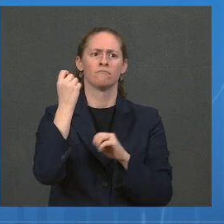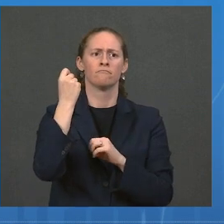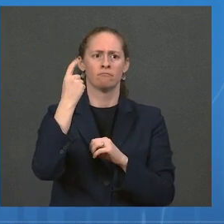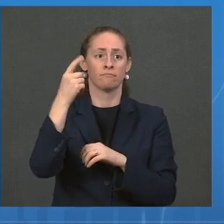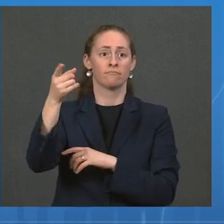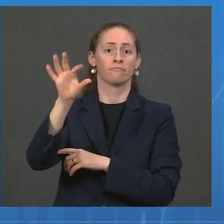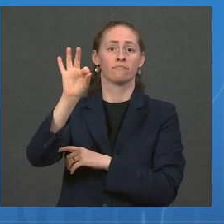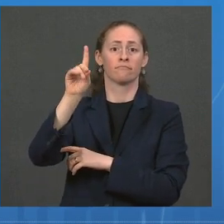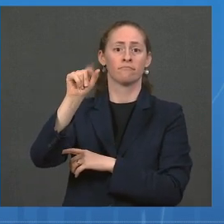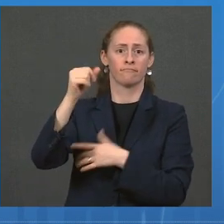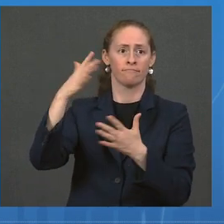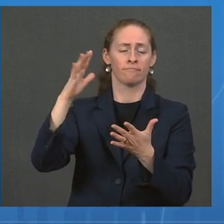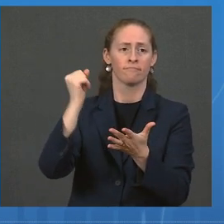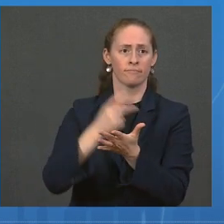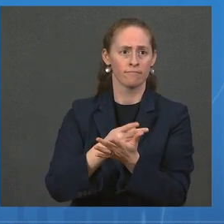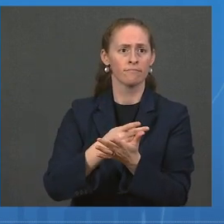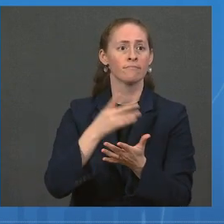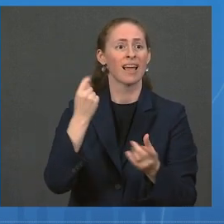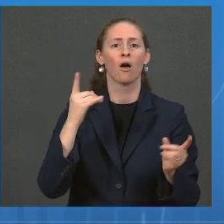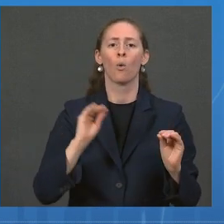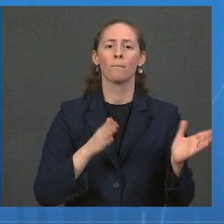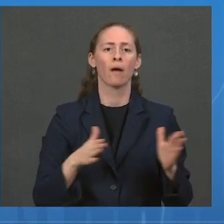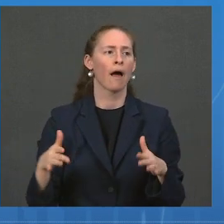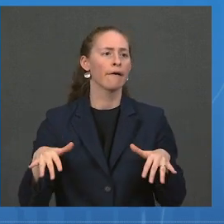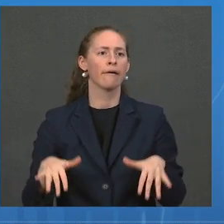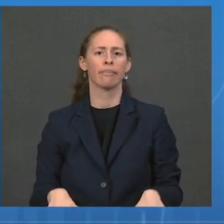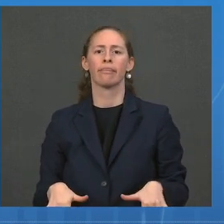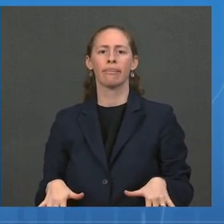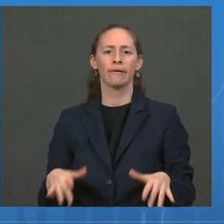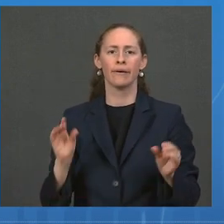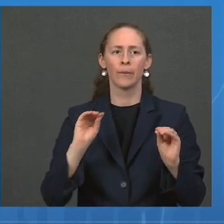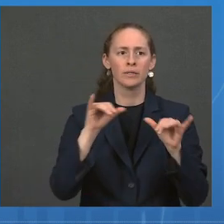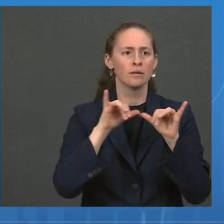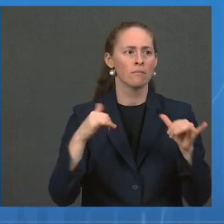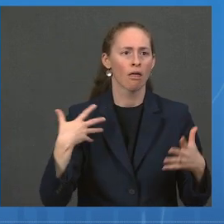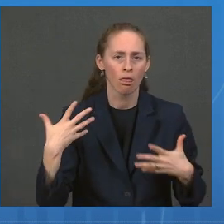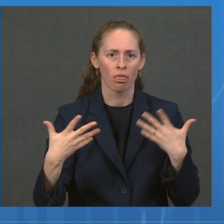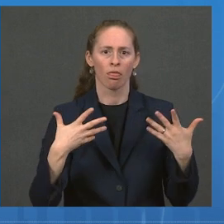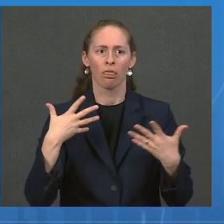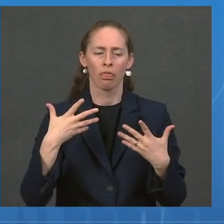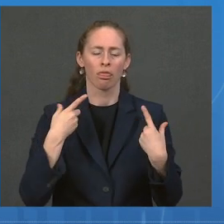and then the system wasn't ready to actually put shots in arms. So we are going to be ready,